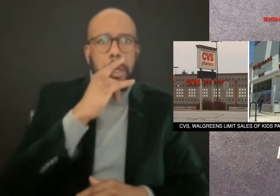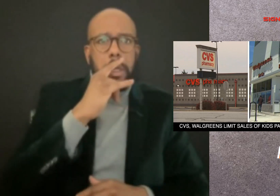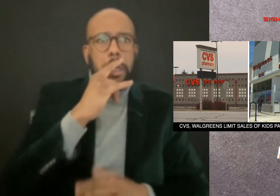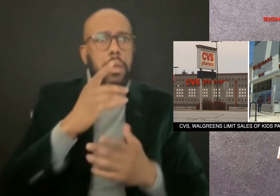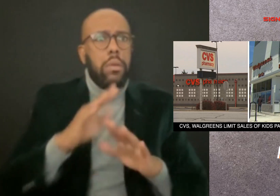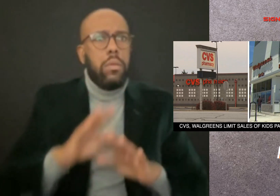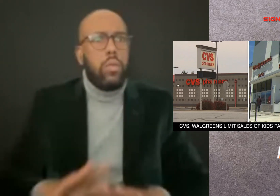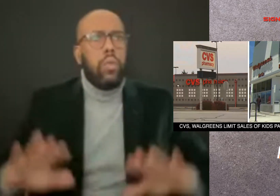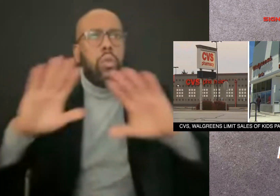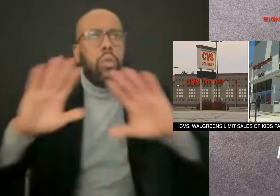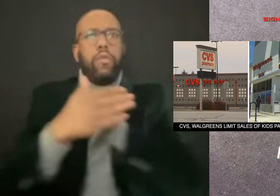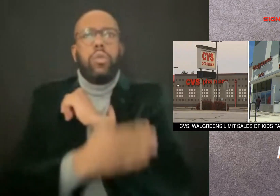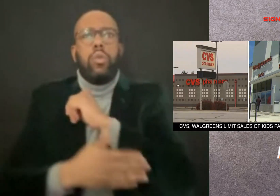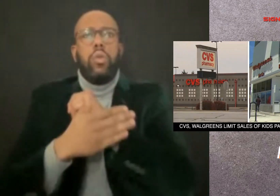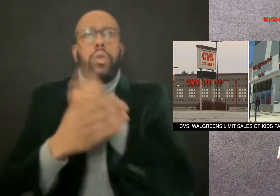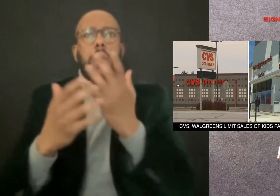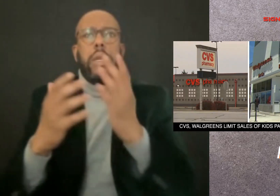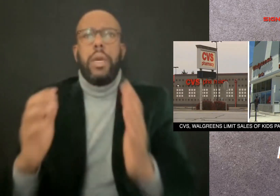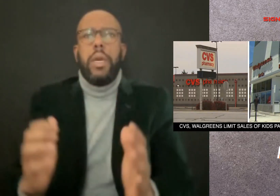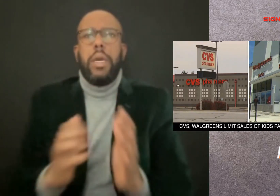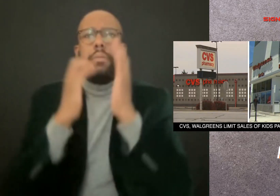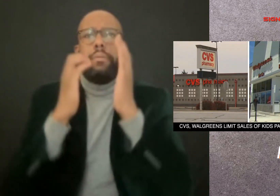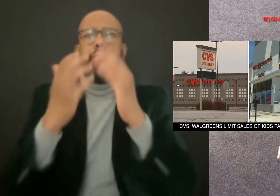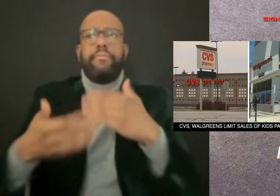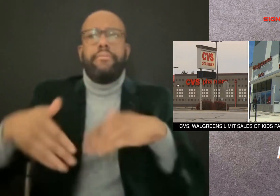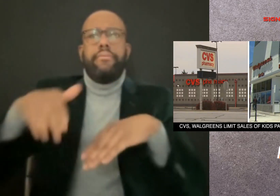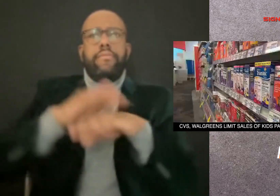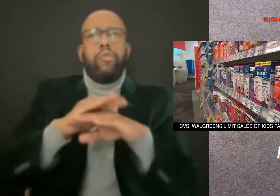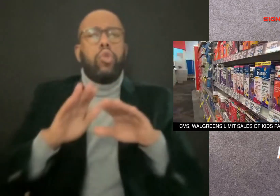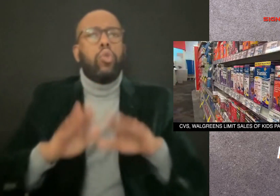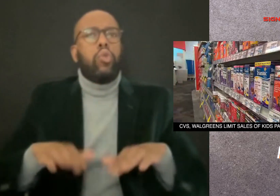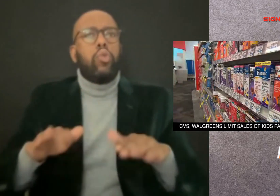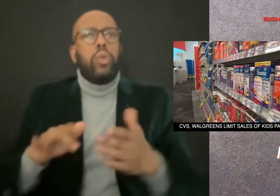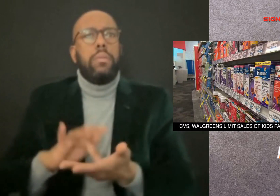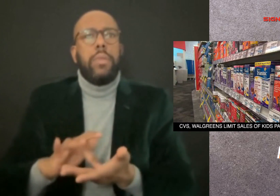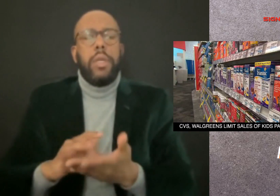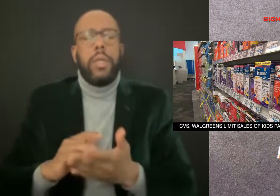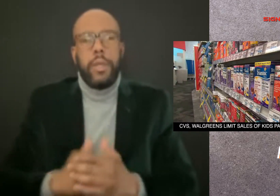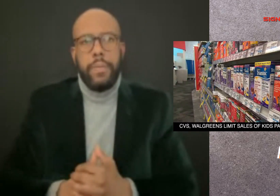the outbreak of respiratory viruses affecting kids across the country has caused a high